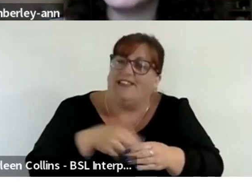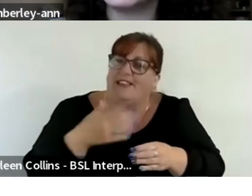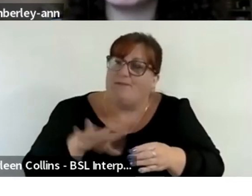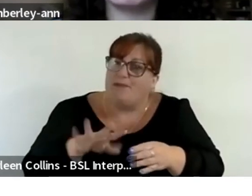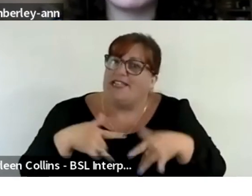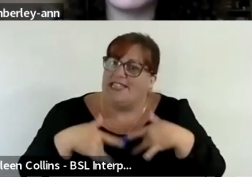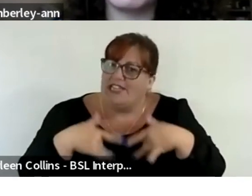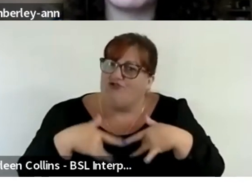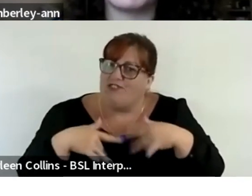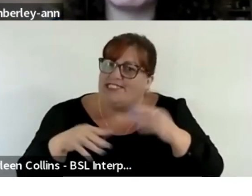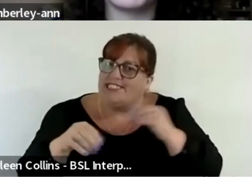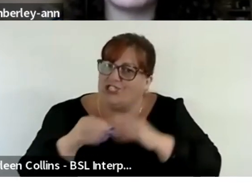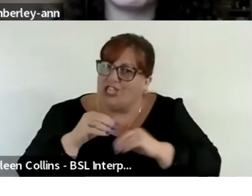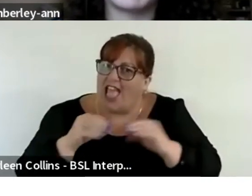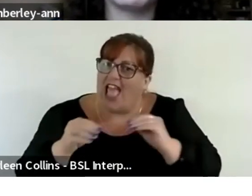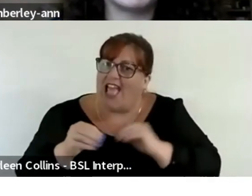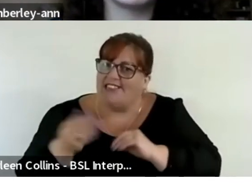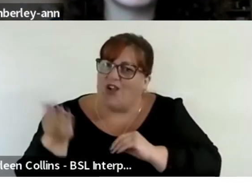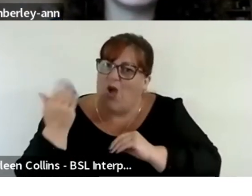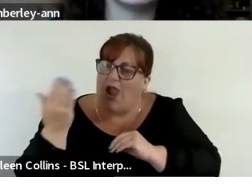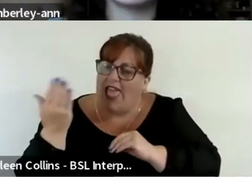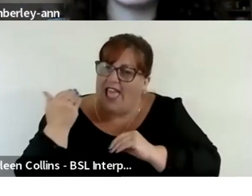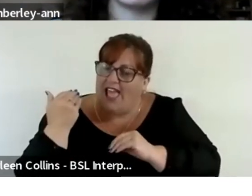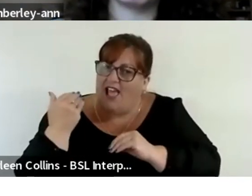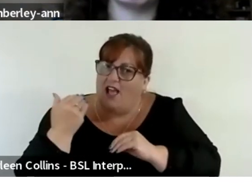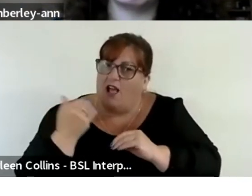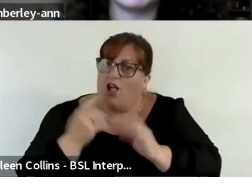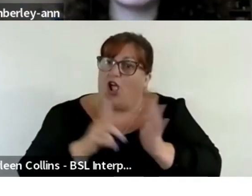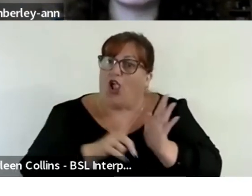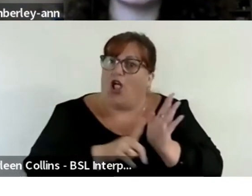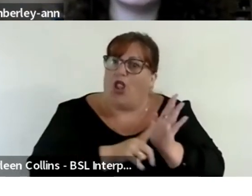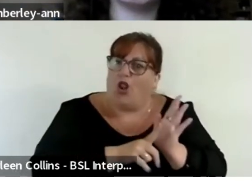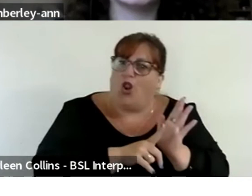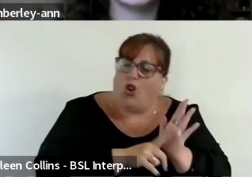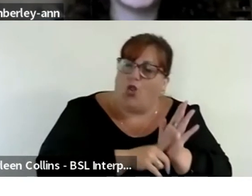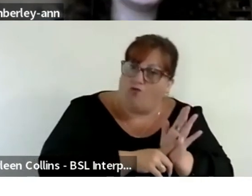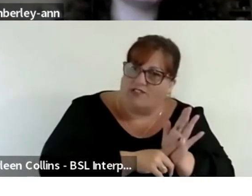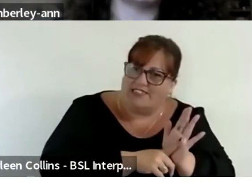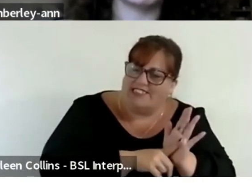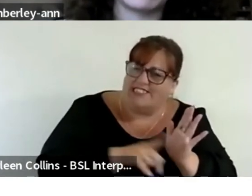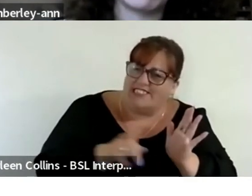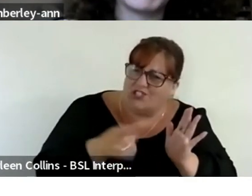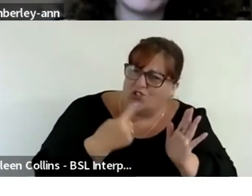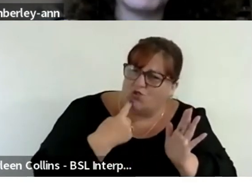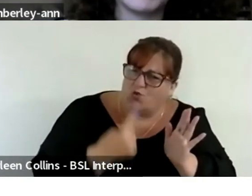Lawrence you made the great point about, actually, take it back a step. Should people have to be open?